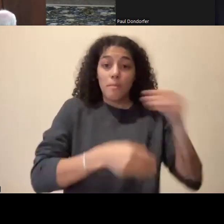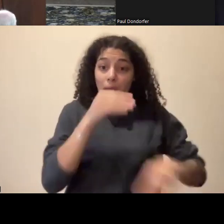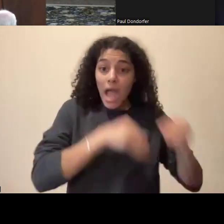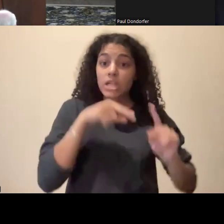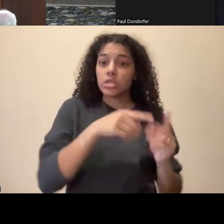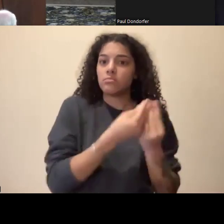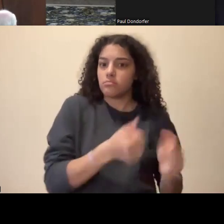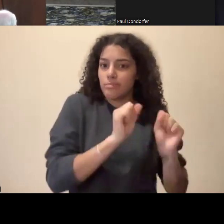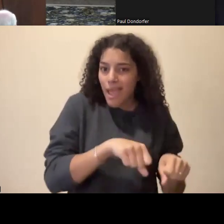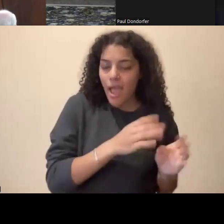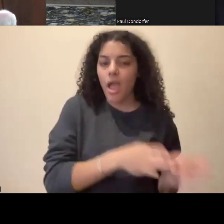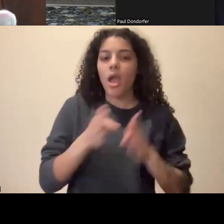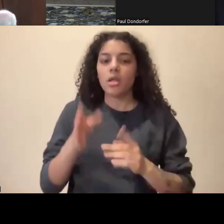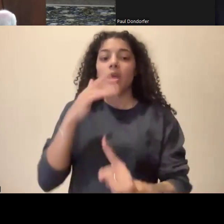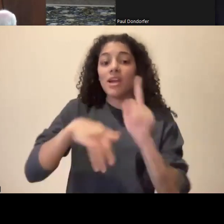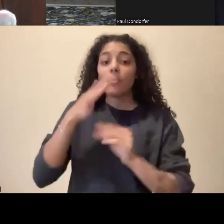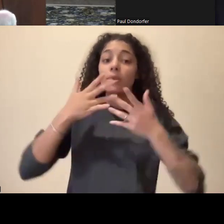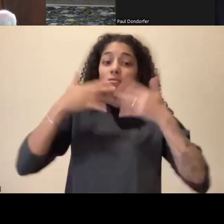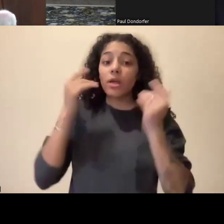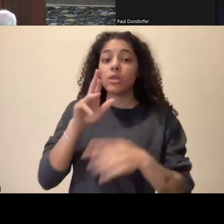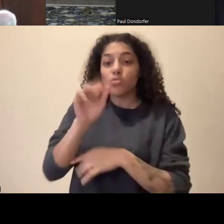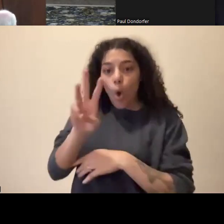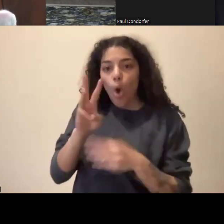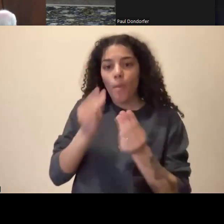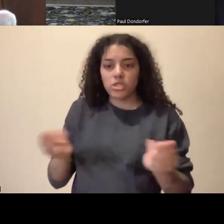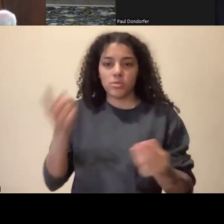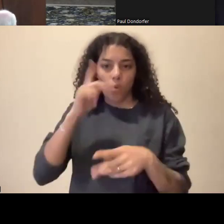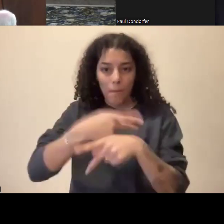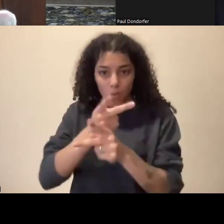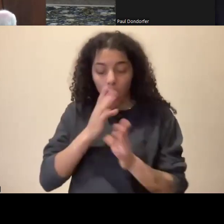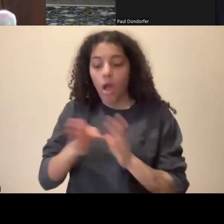eco-friendly raw materials for their products and ensuring that all manufacturing practices follow